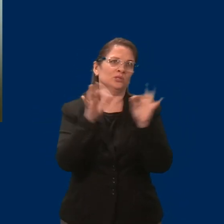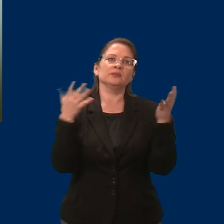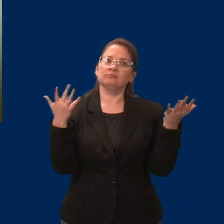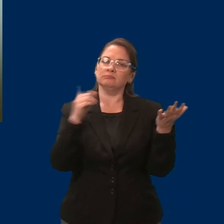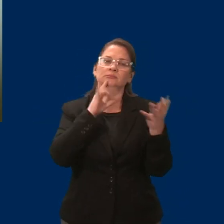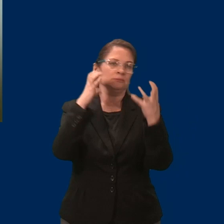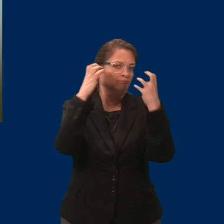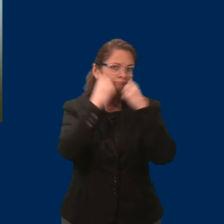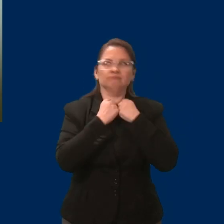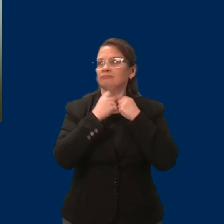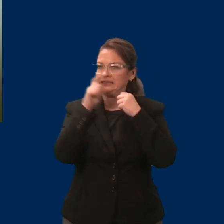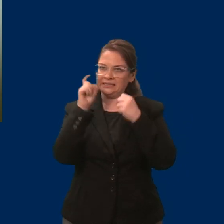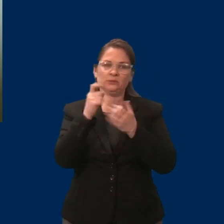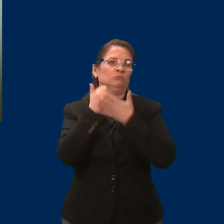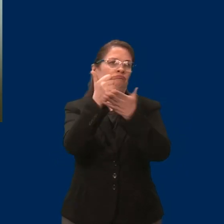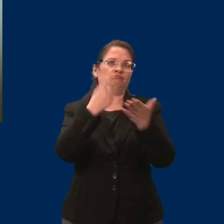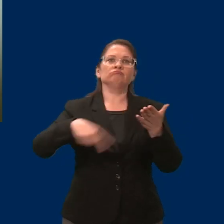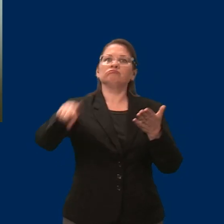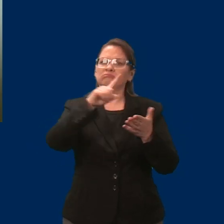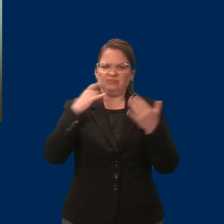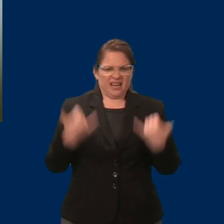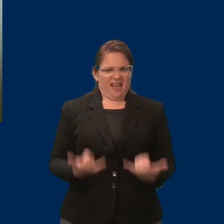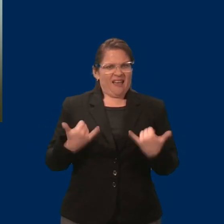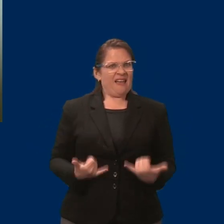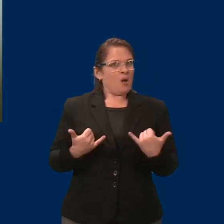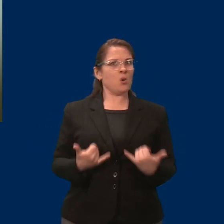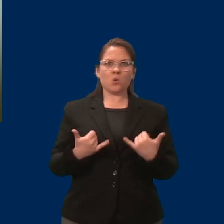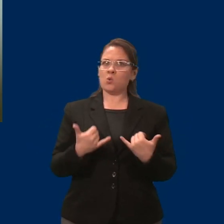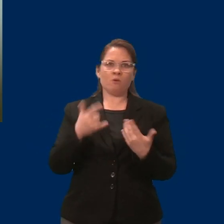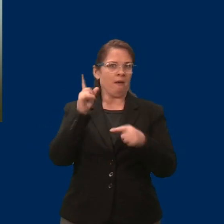And so it's very important that we do that, of course.